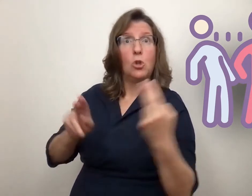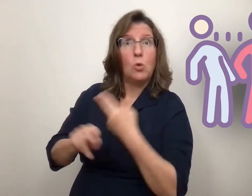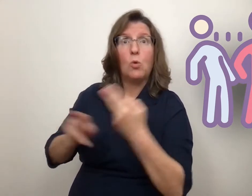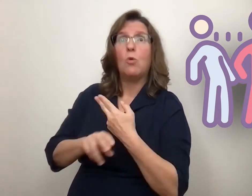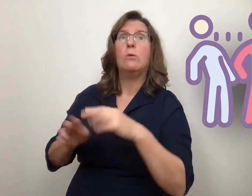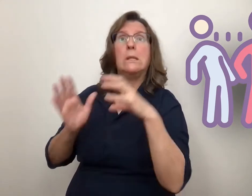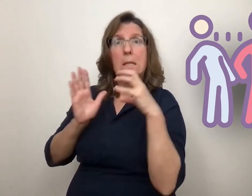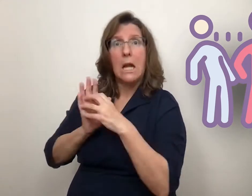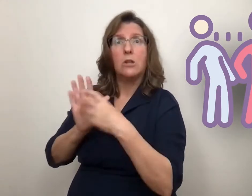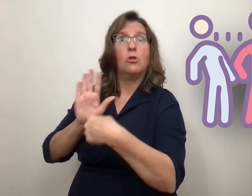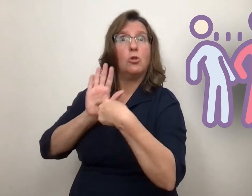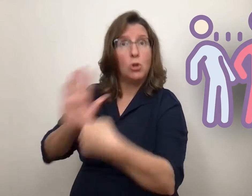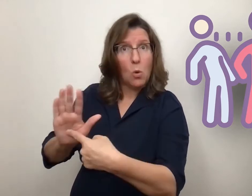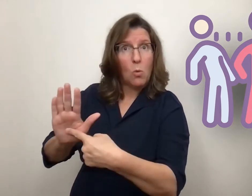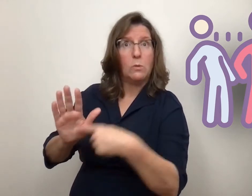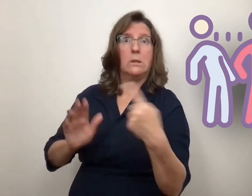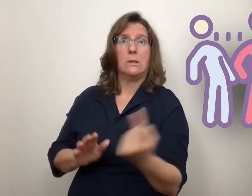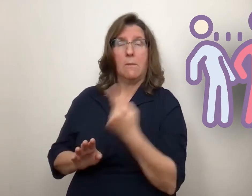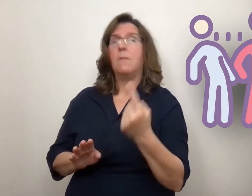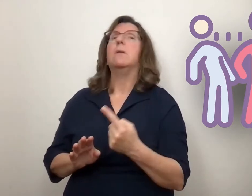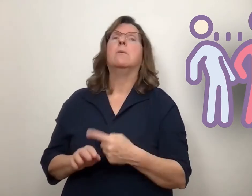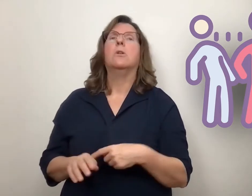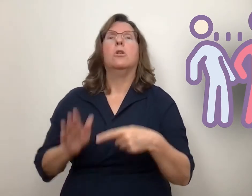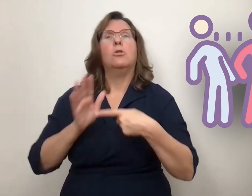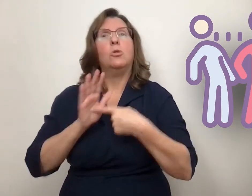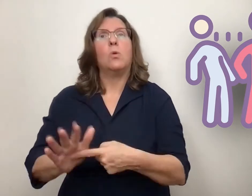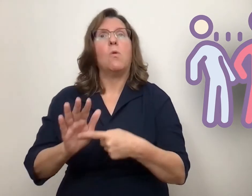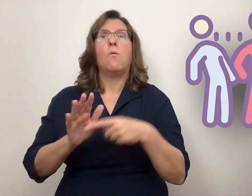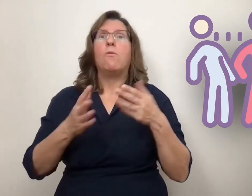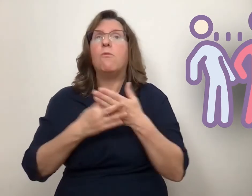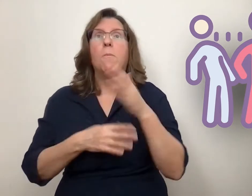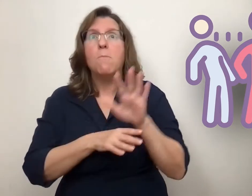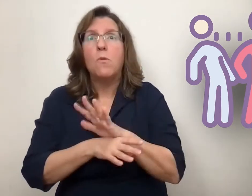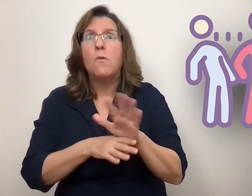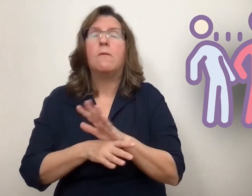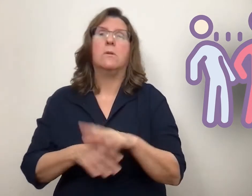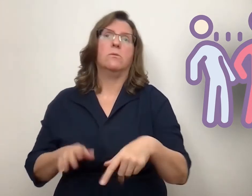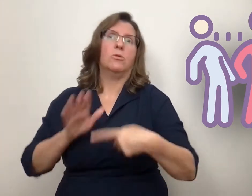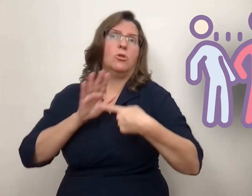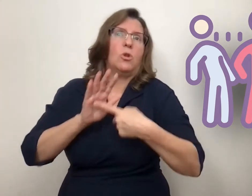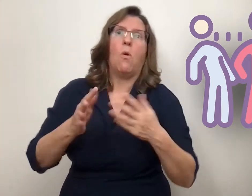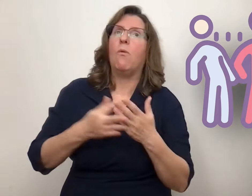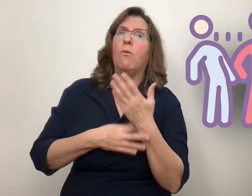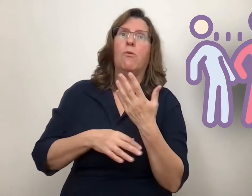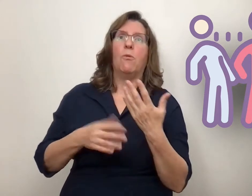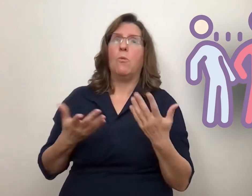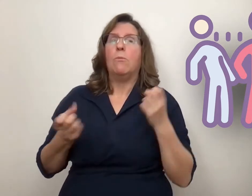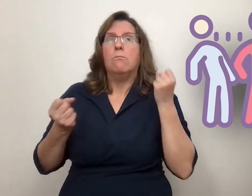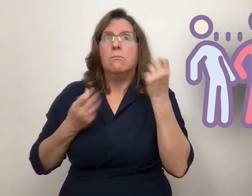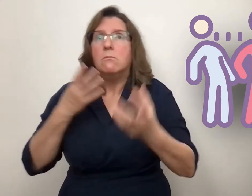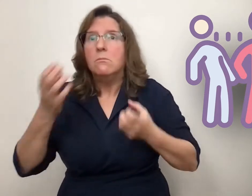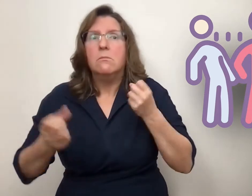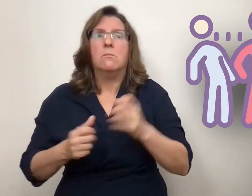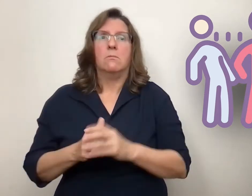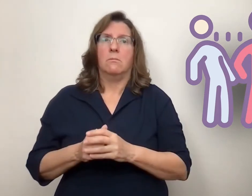We do that through the representations of meaning be it speaking, text, video, signing.